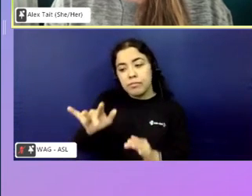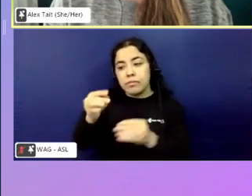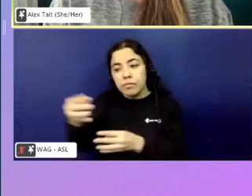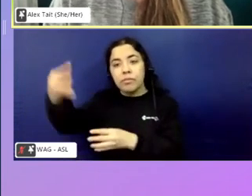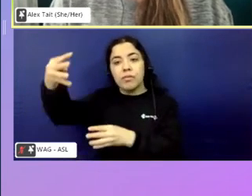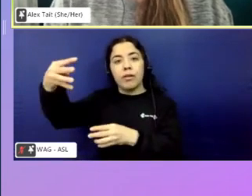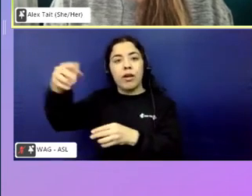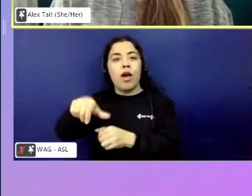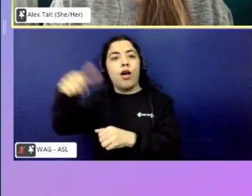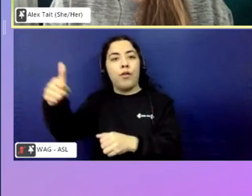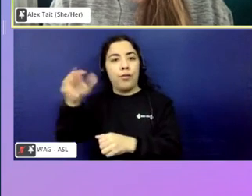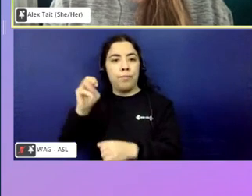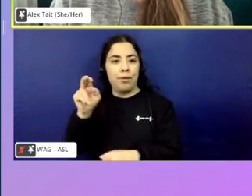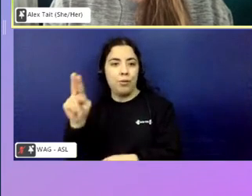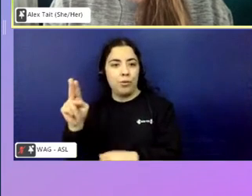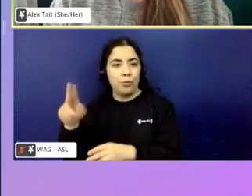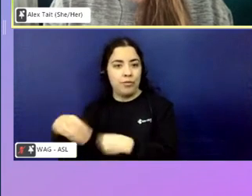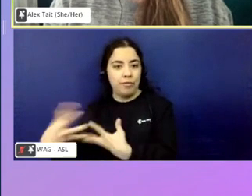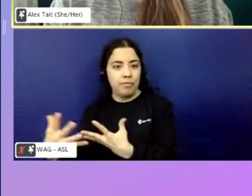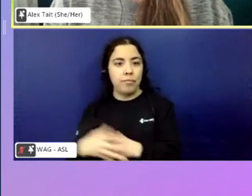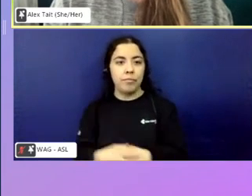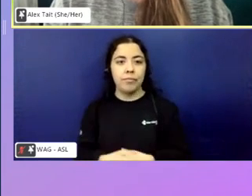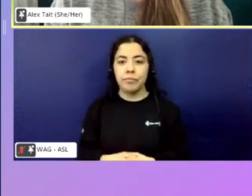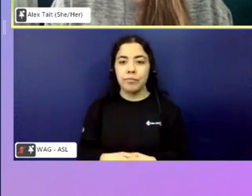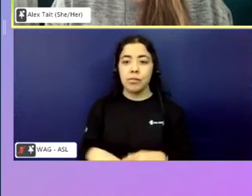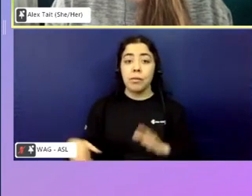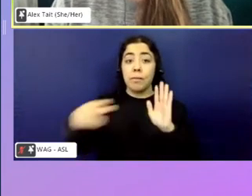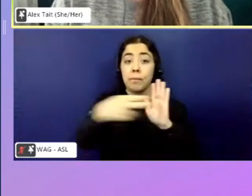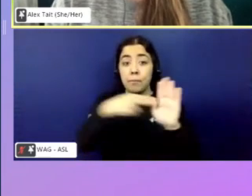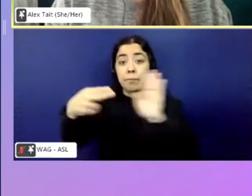iPads and they often don't realize what various icons mean EG 3 lines or dots to